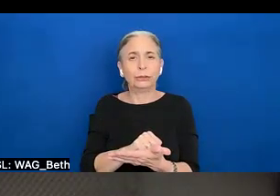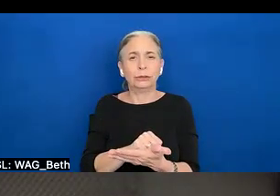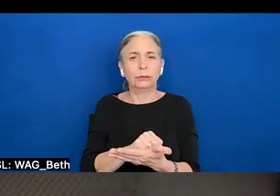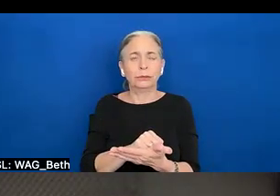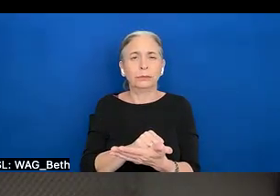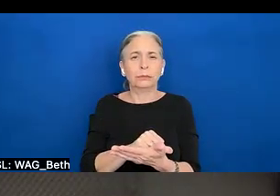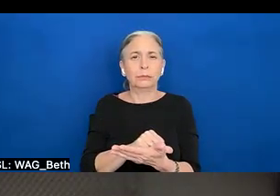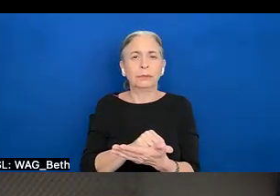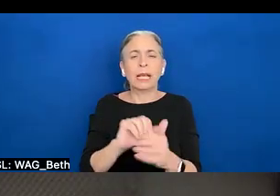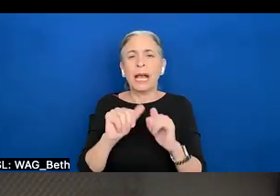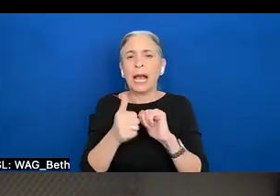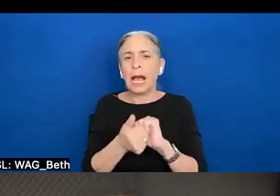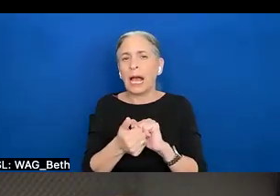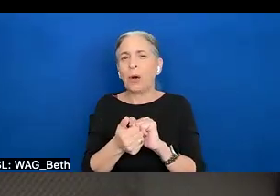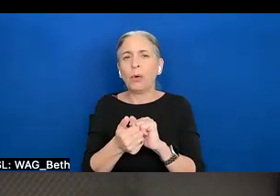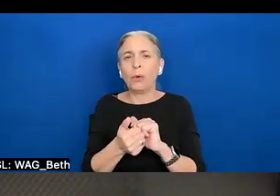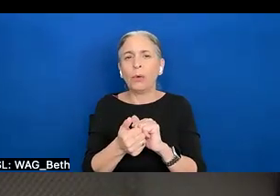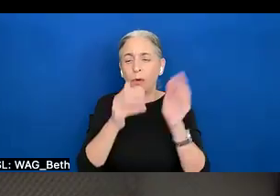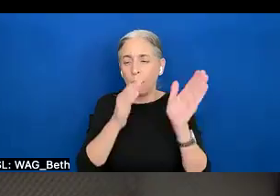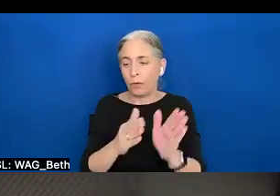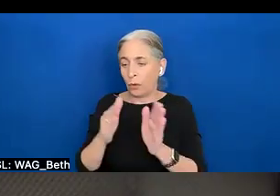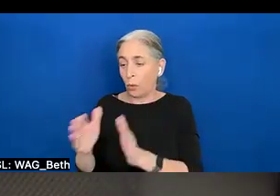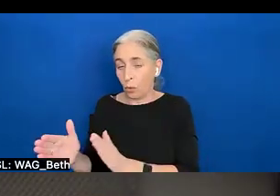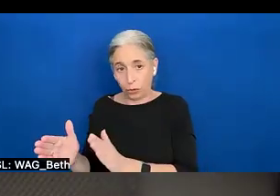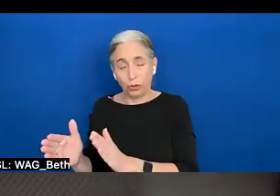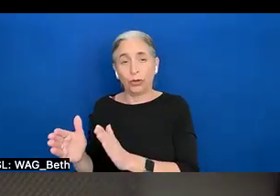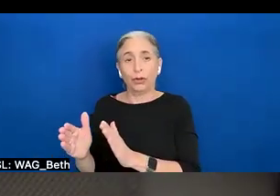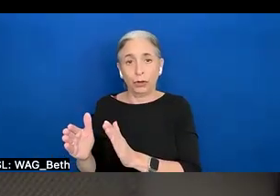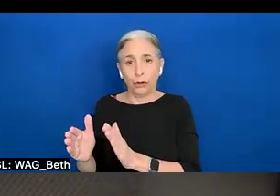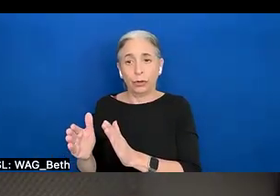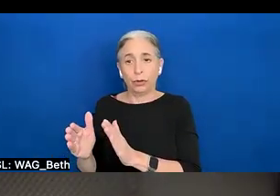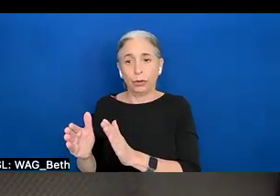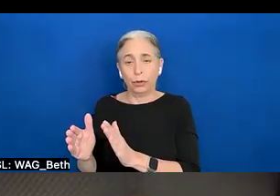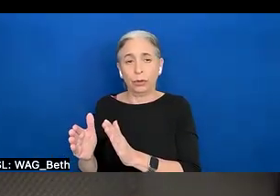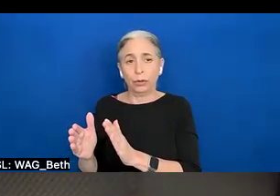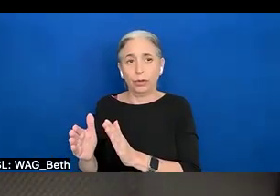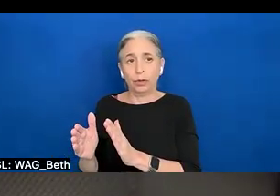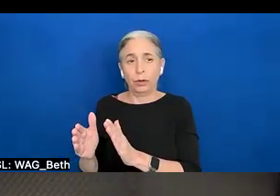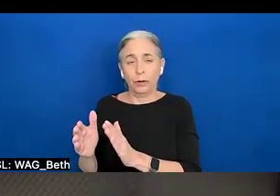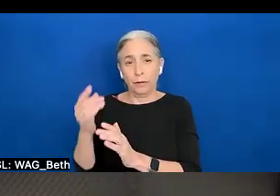the document and control how -- the order of the content.